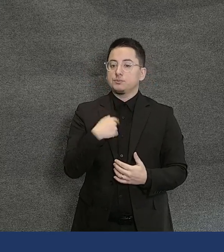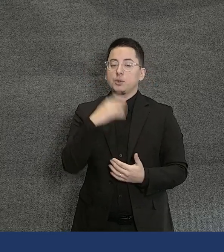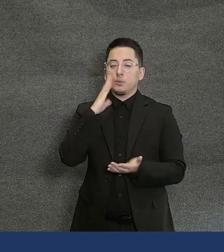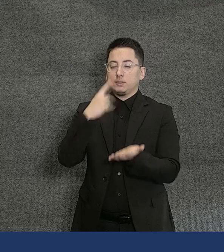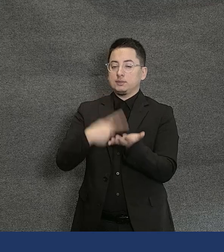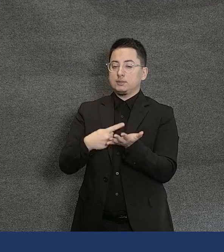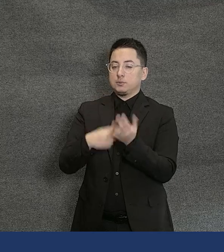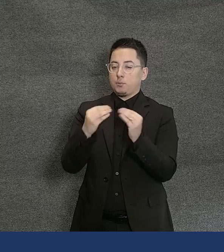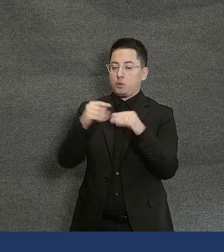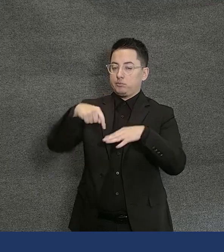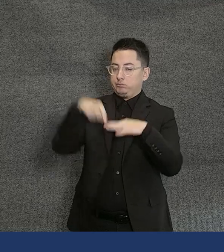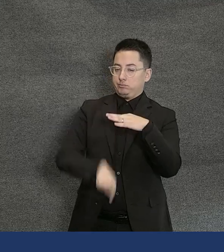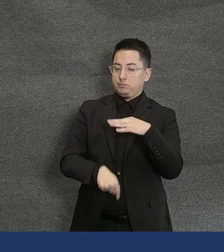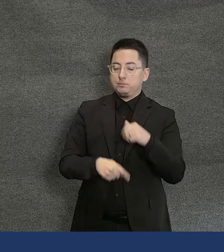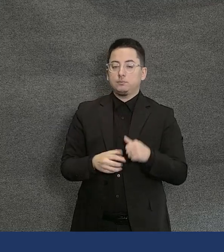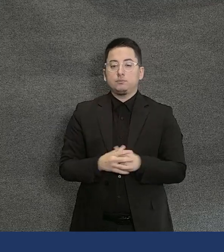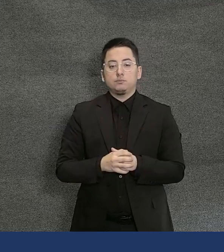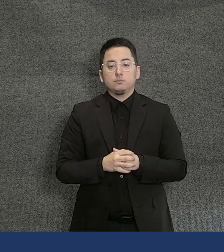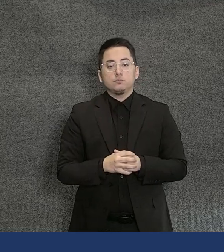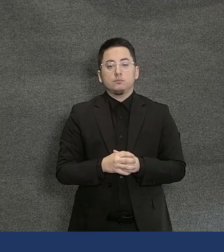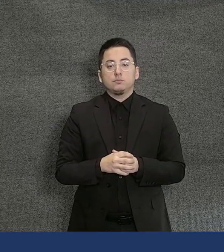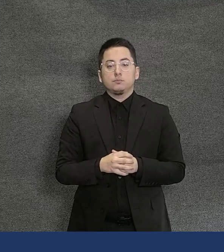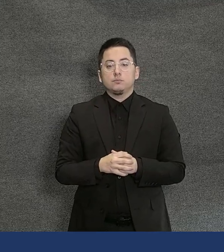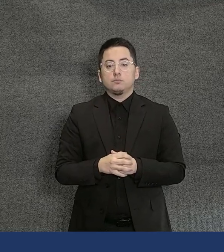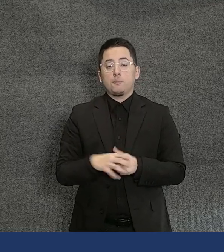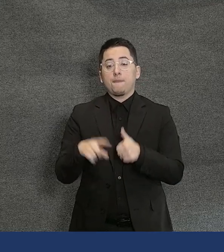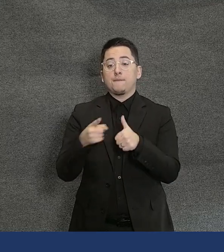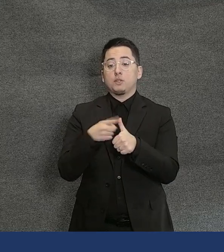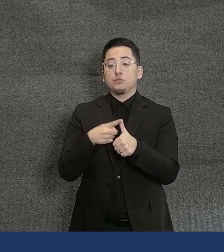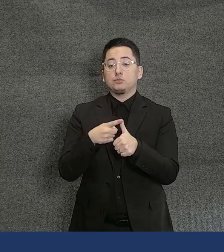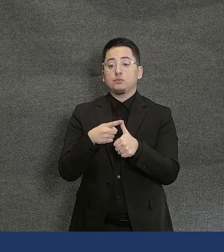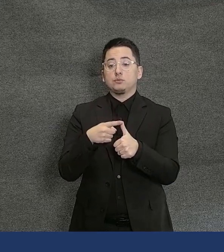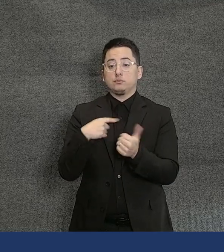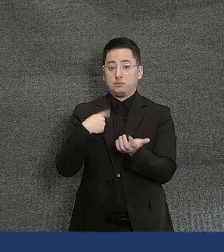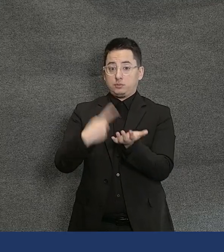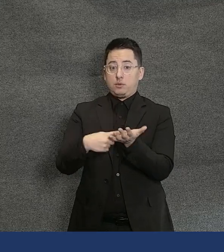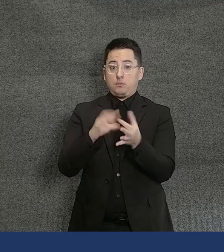But first let me speak to the proposal that's in front of us.